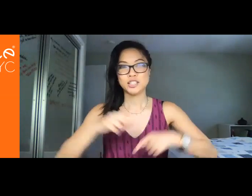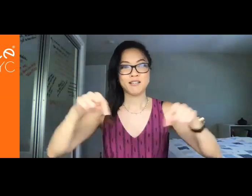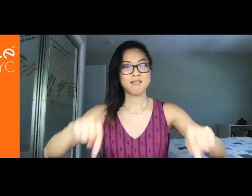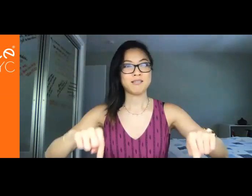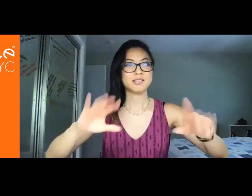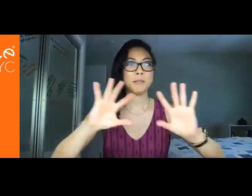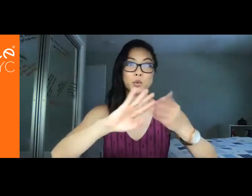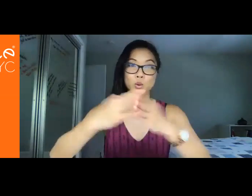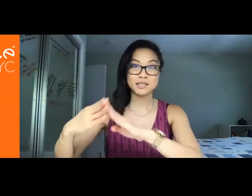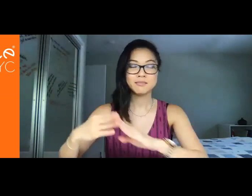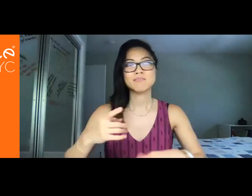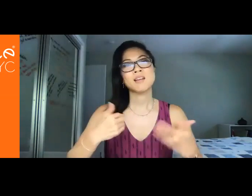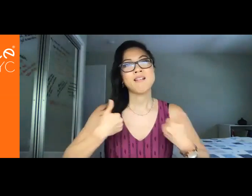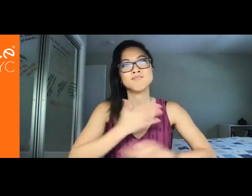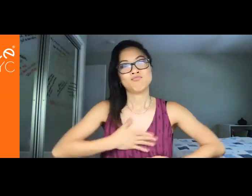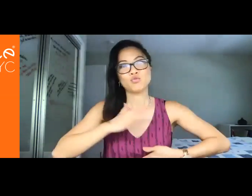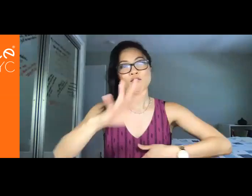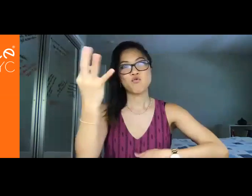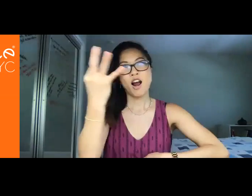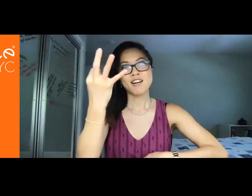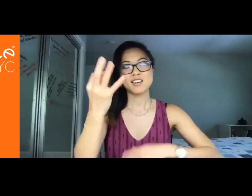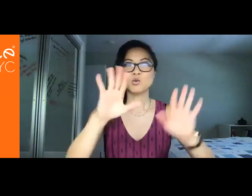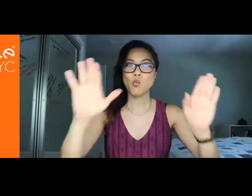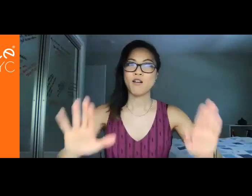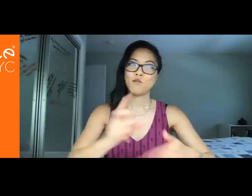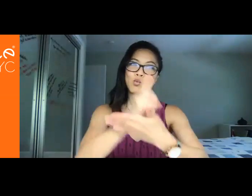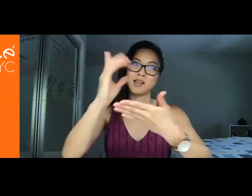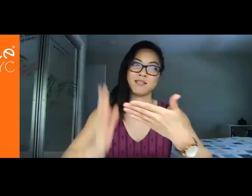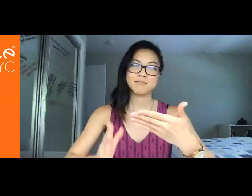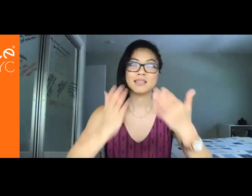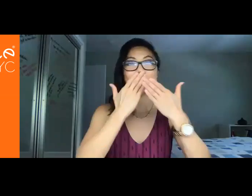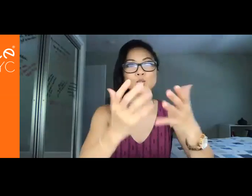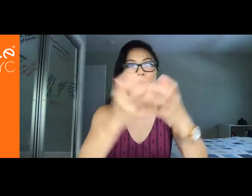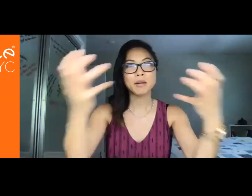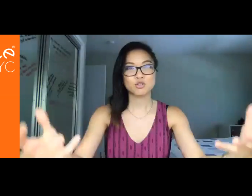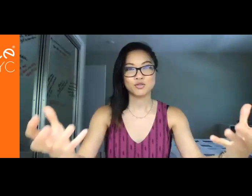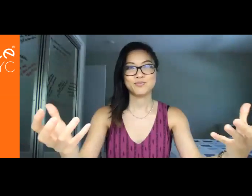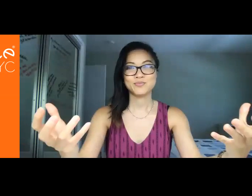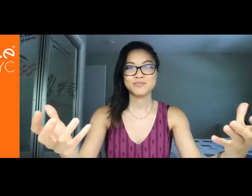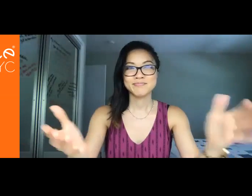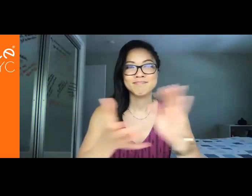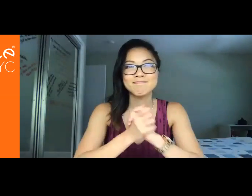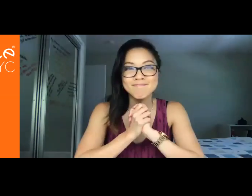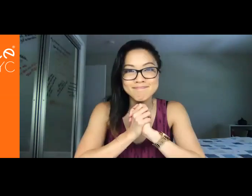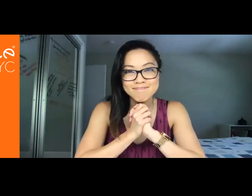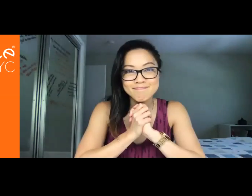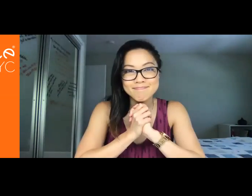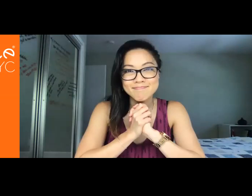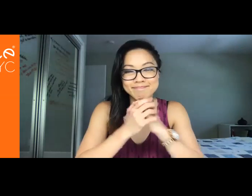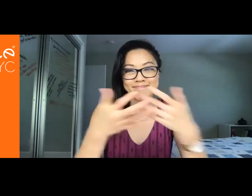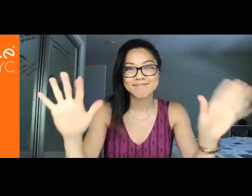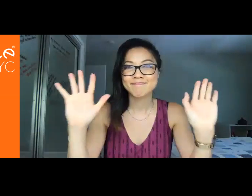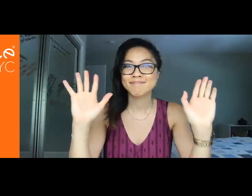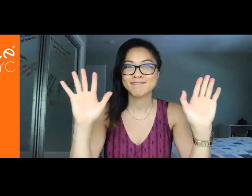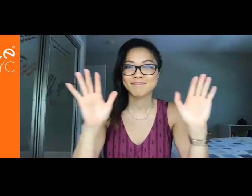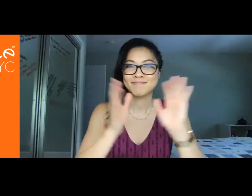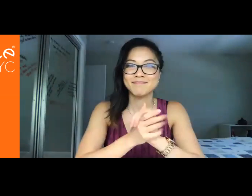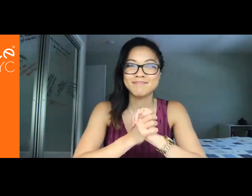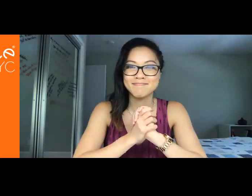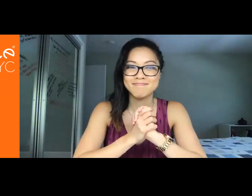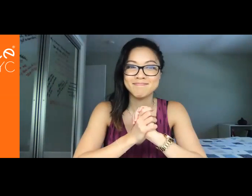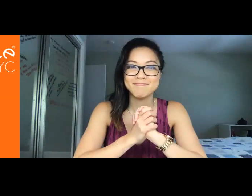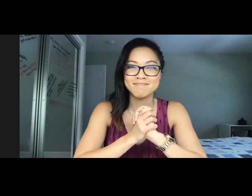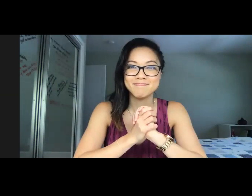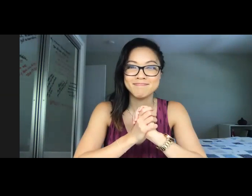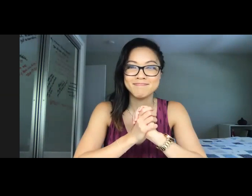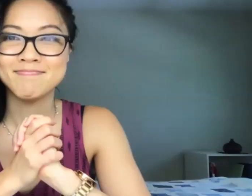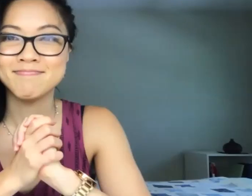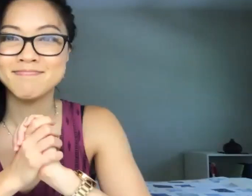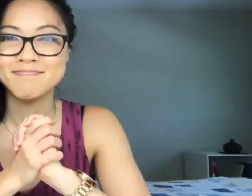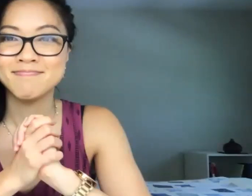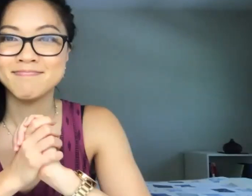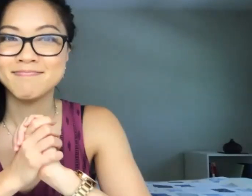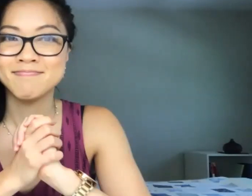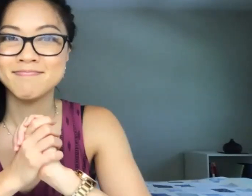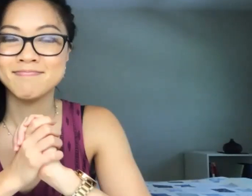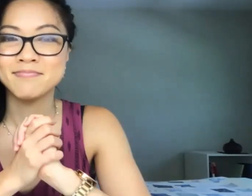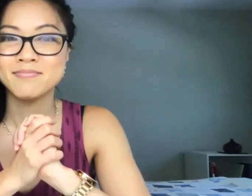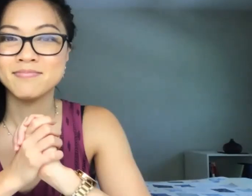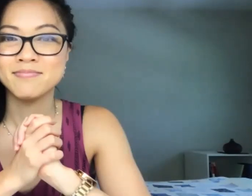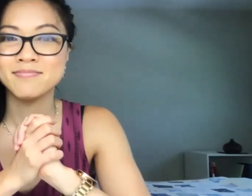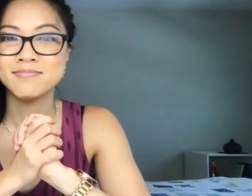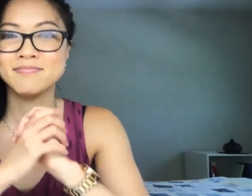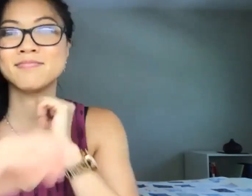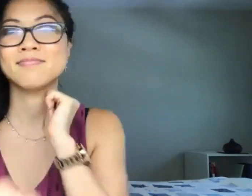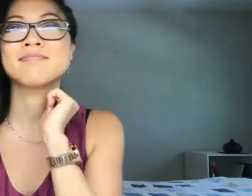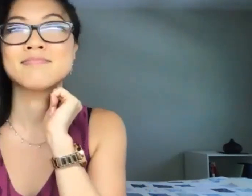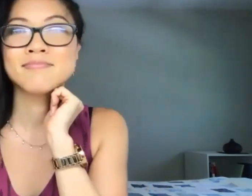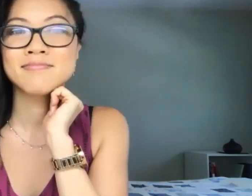a wonderful weekend. Thank you so much.